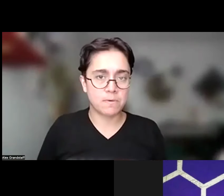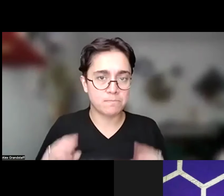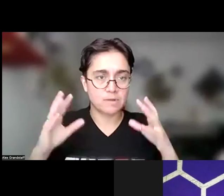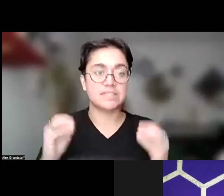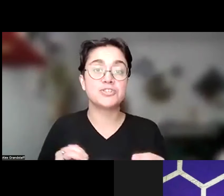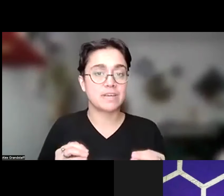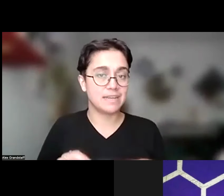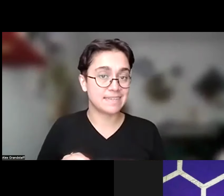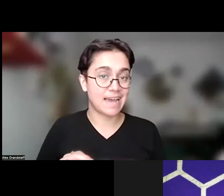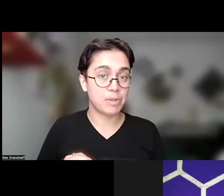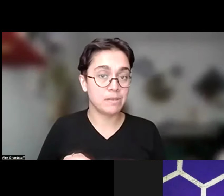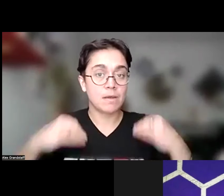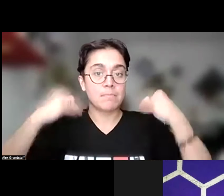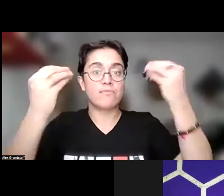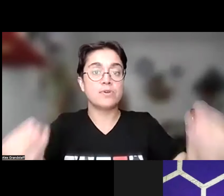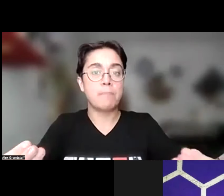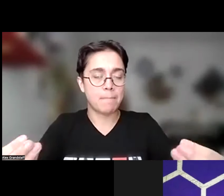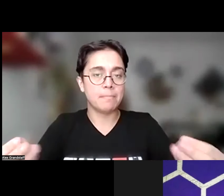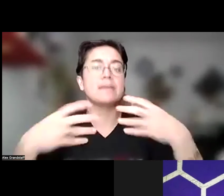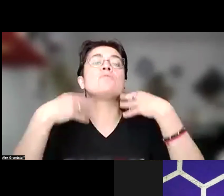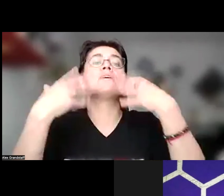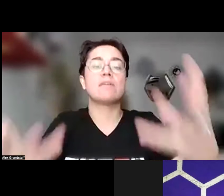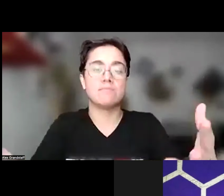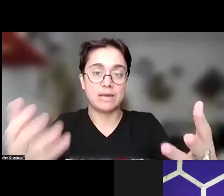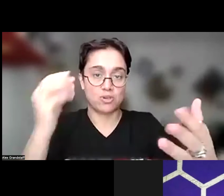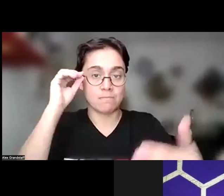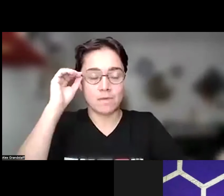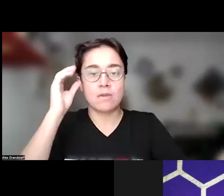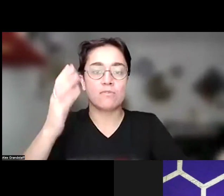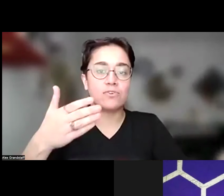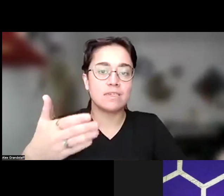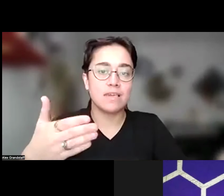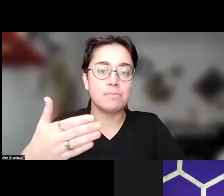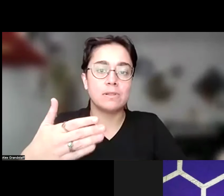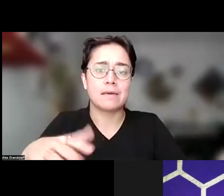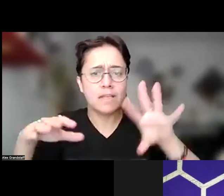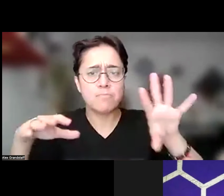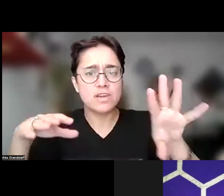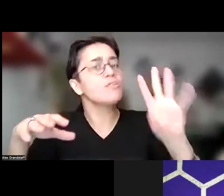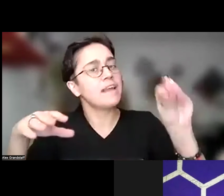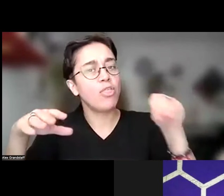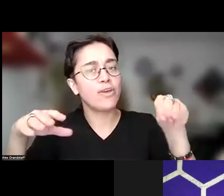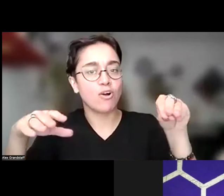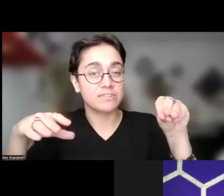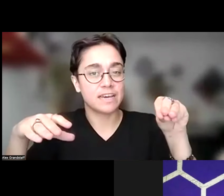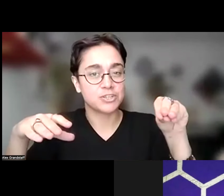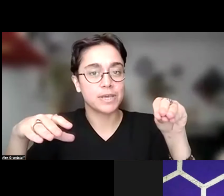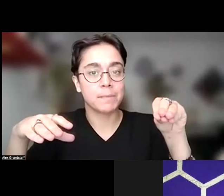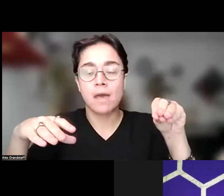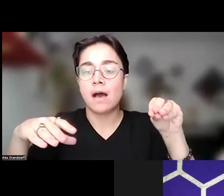a very clear paperwork procedure that happens before you give out information.